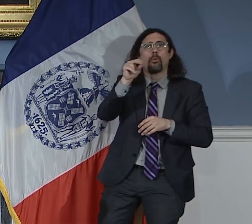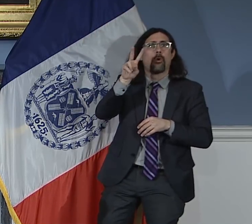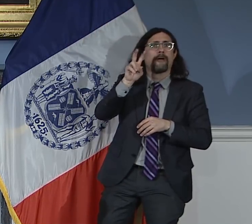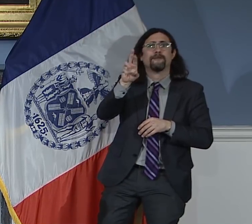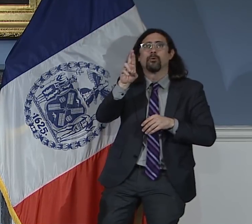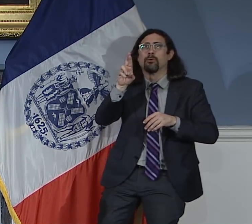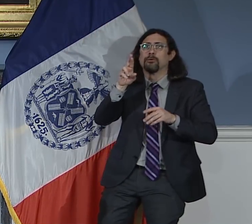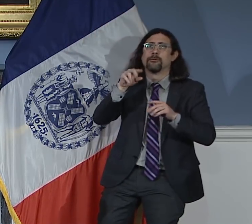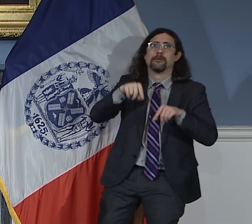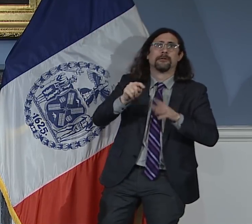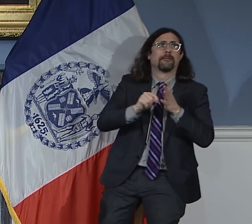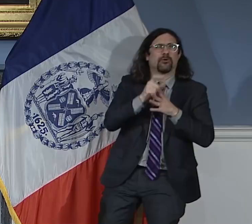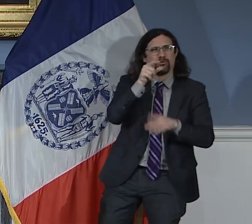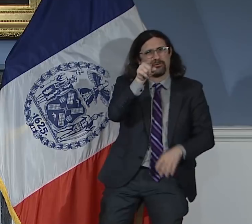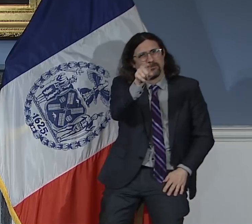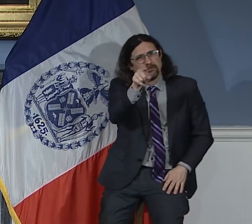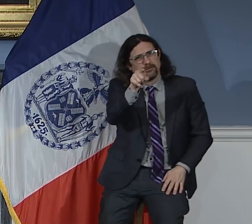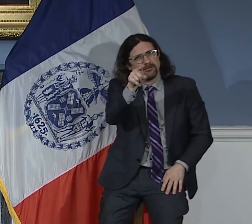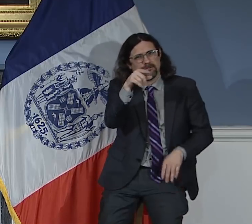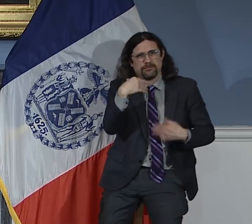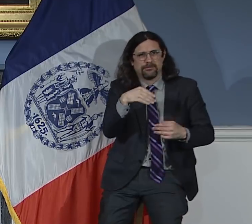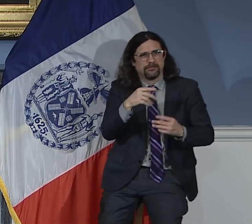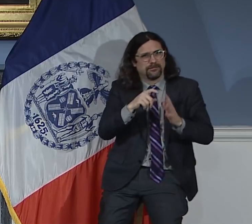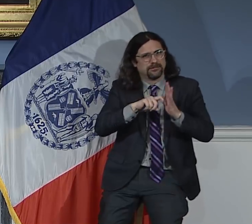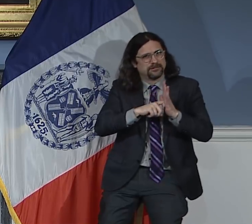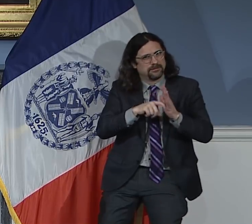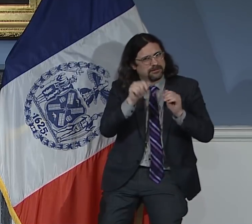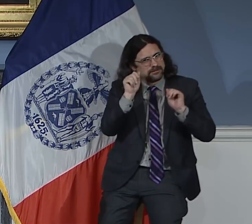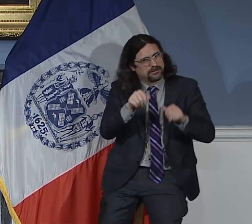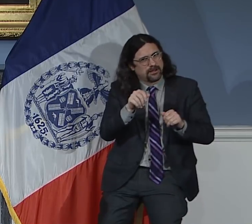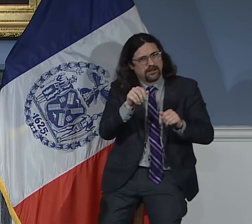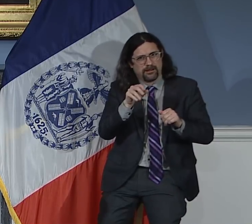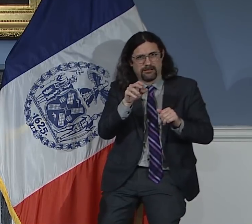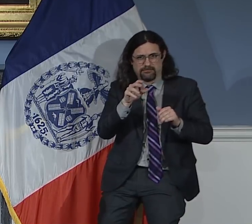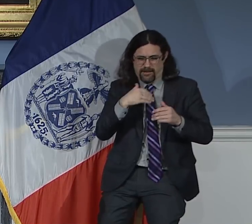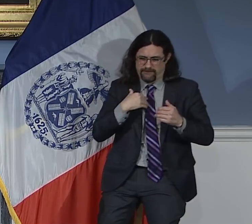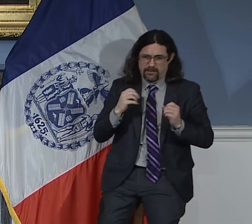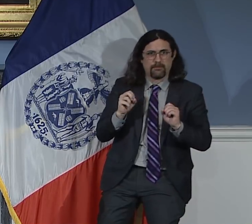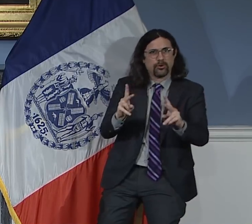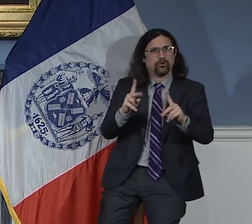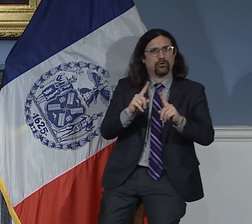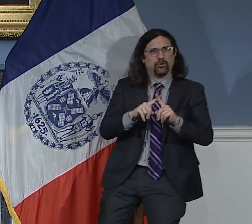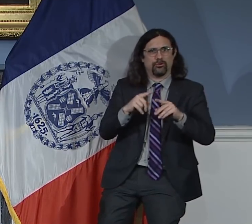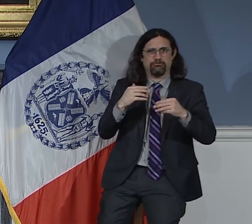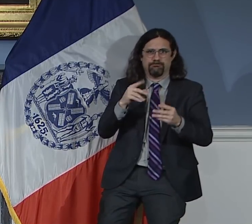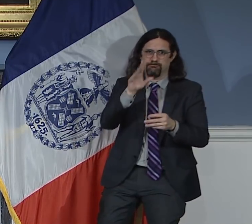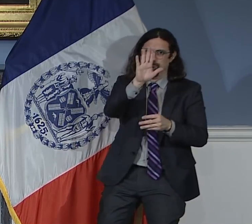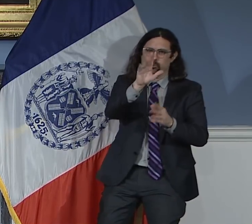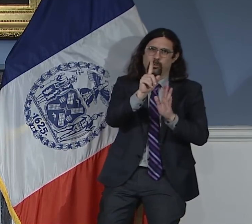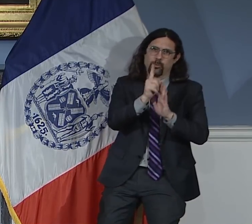MISSING EVERY CHANCTE O BBEOLD AND TO ACT TO RPOTCET URO